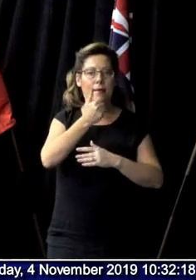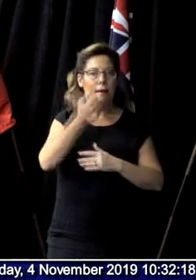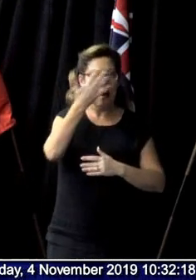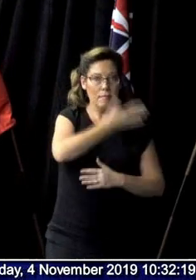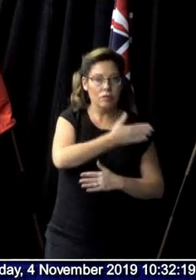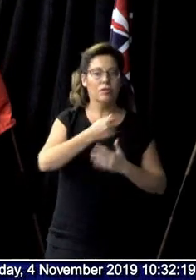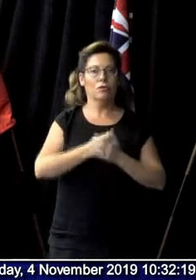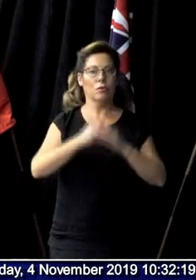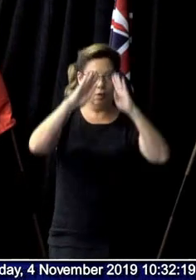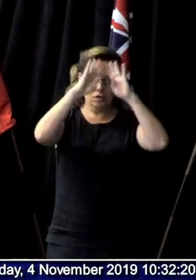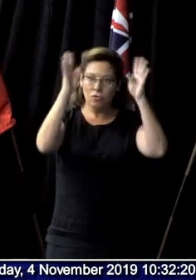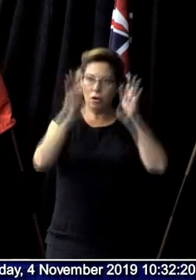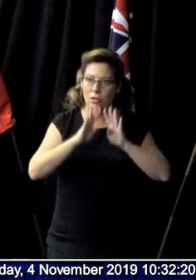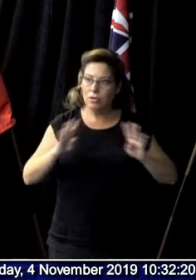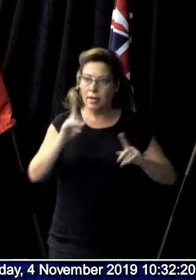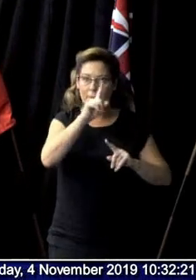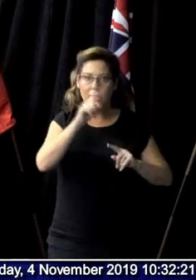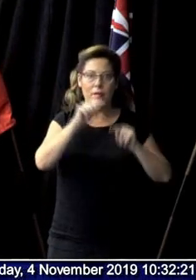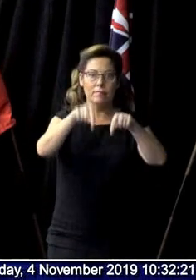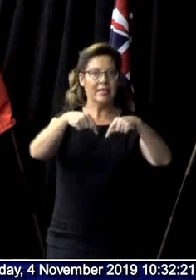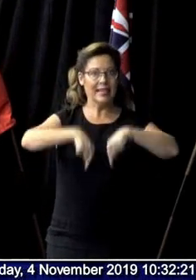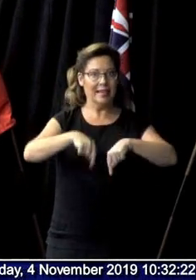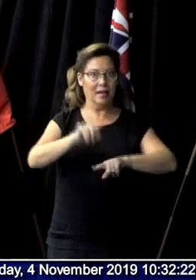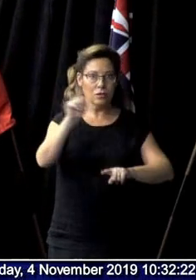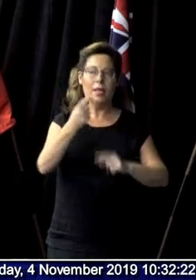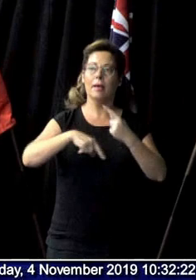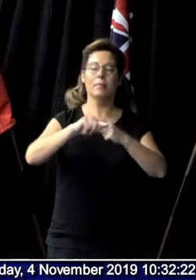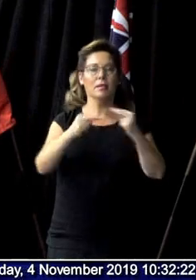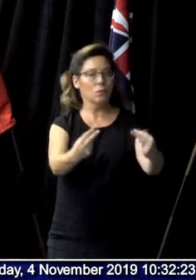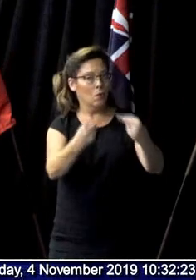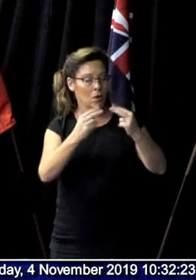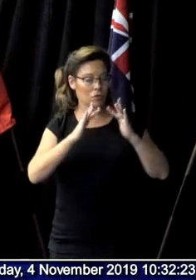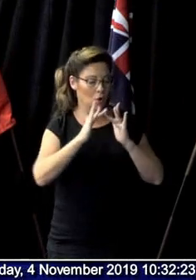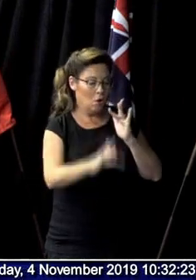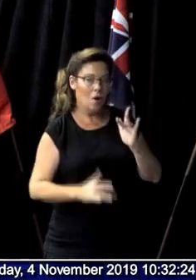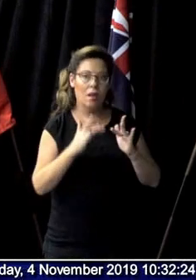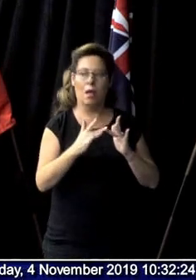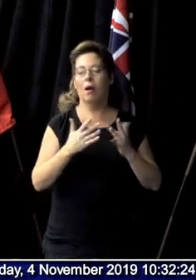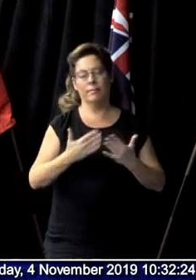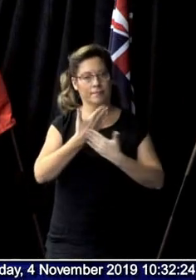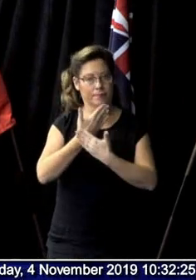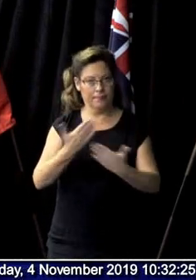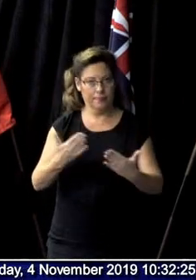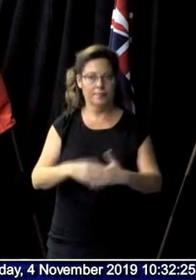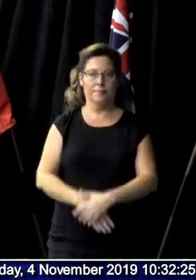in the room and online joining us today. Thank you. We will now take appearances.